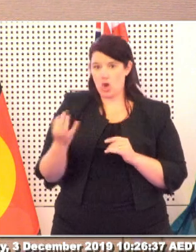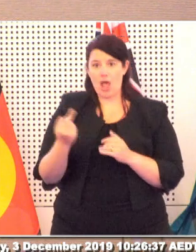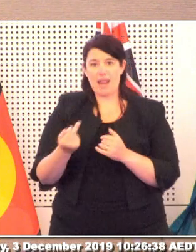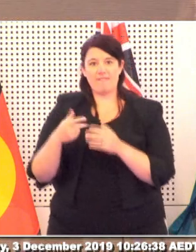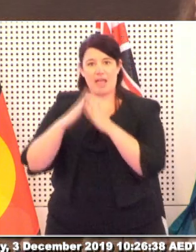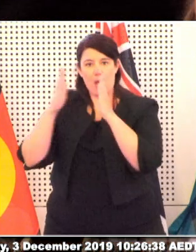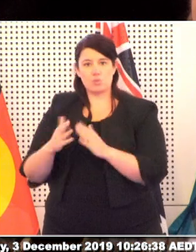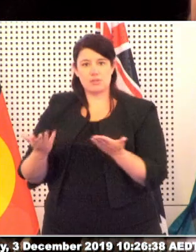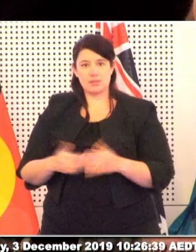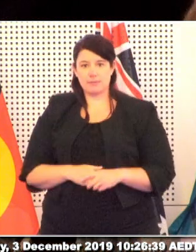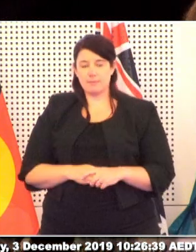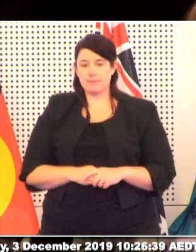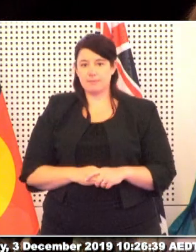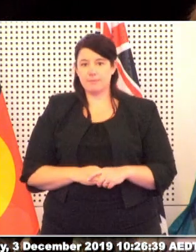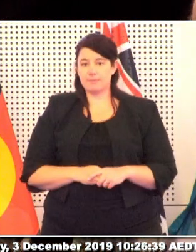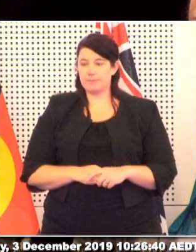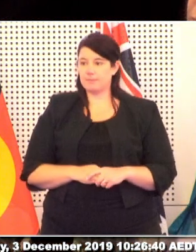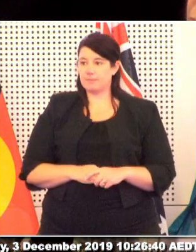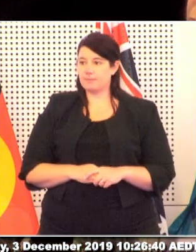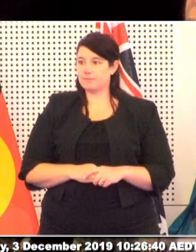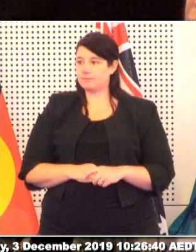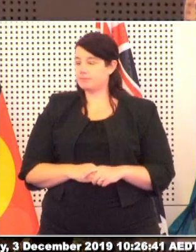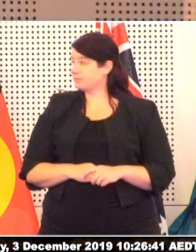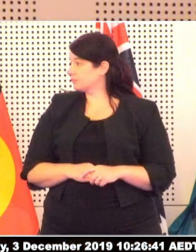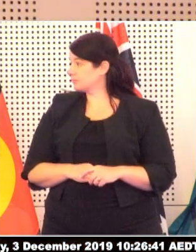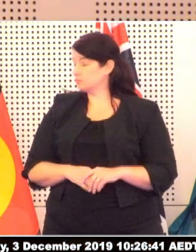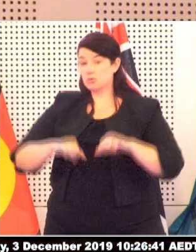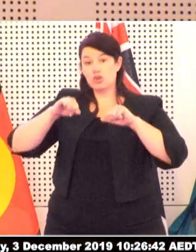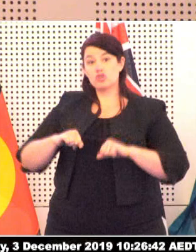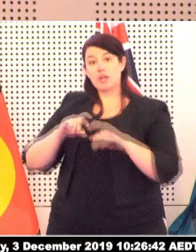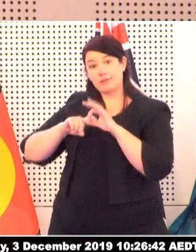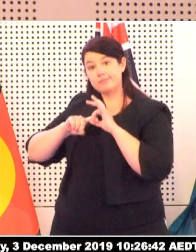Dr Wiesel, it’s readily, I think, understandable as to why